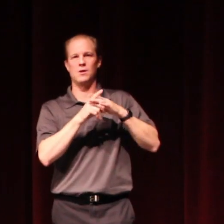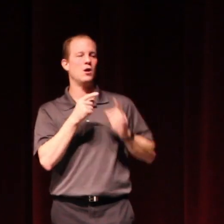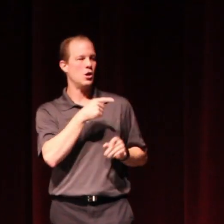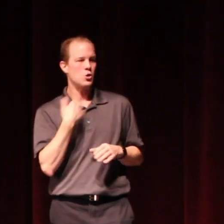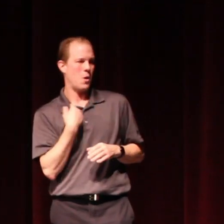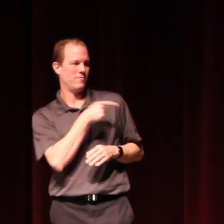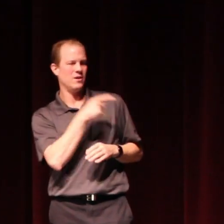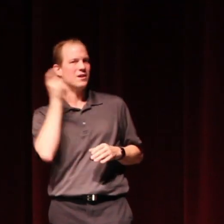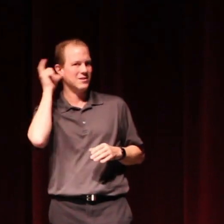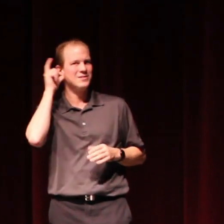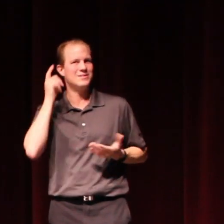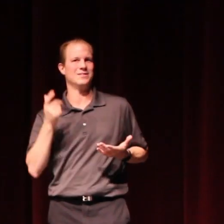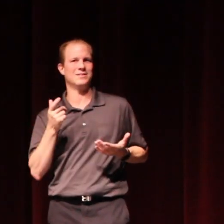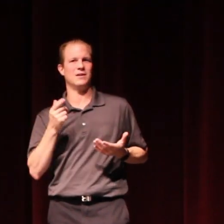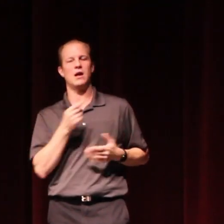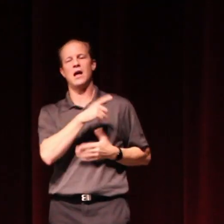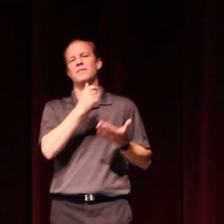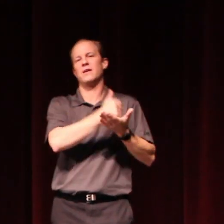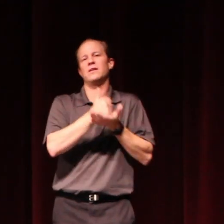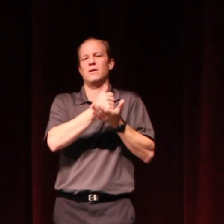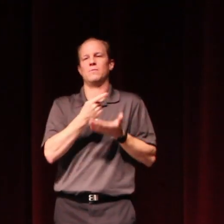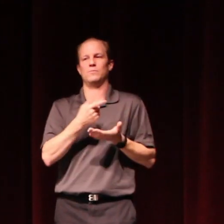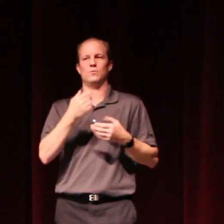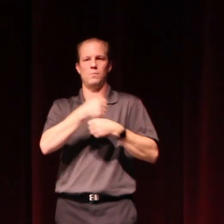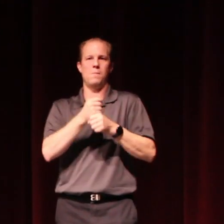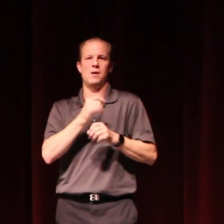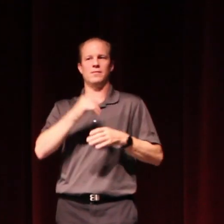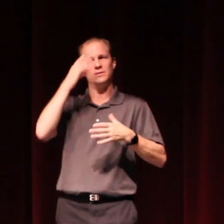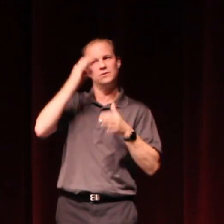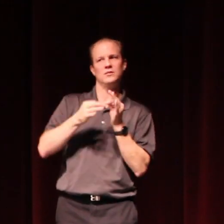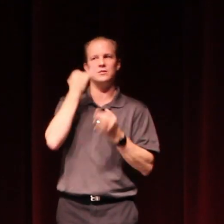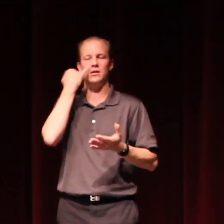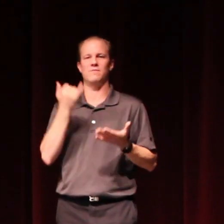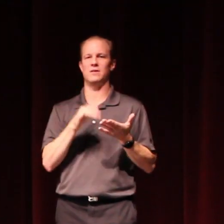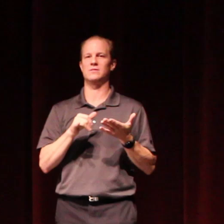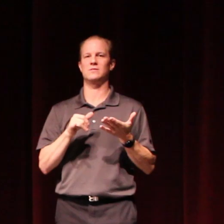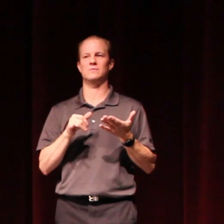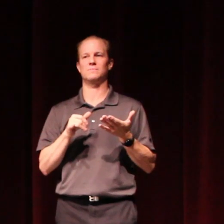and then they can help you make that decision whether it is going to, if you're going to use